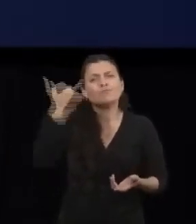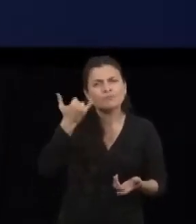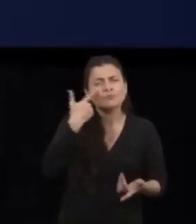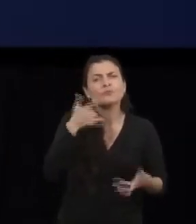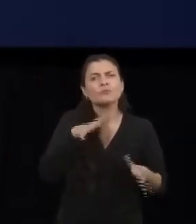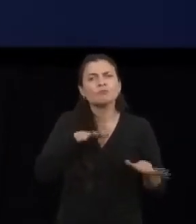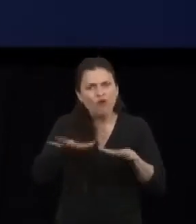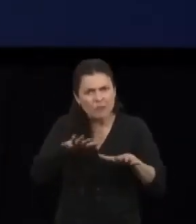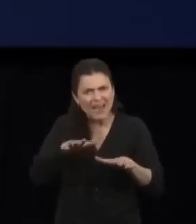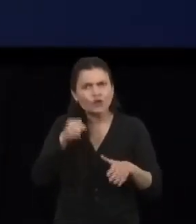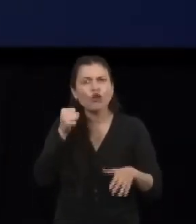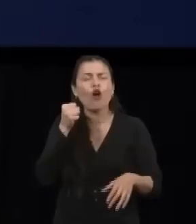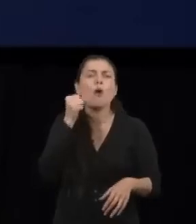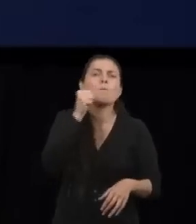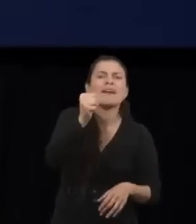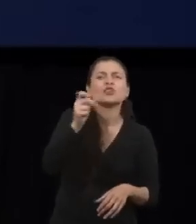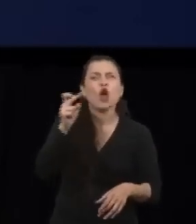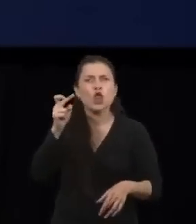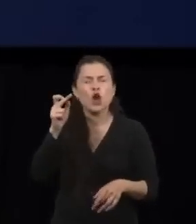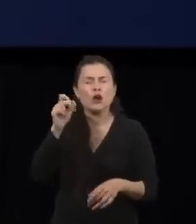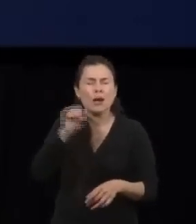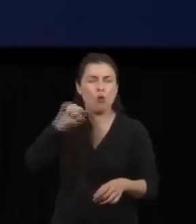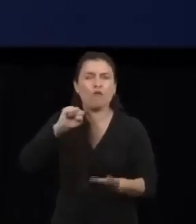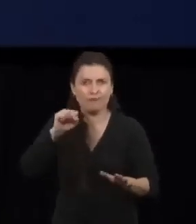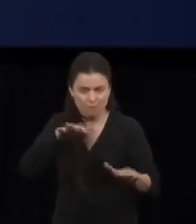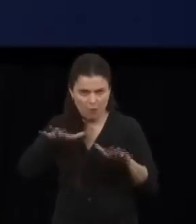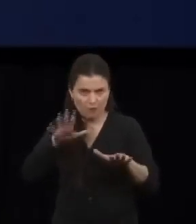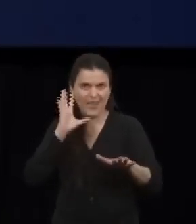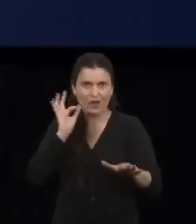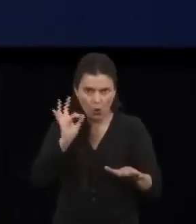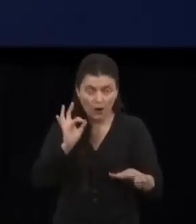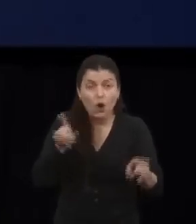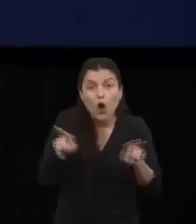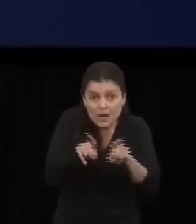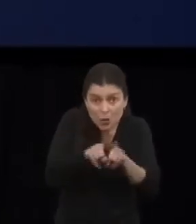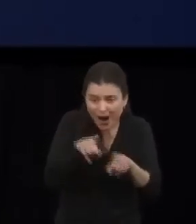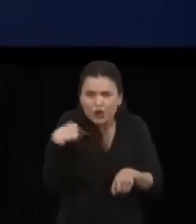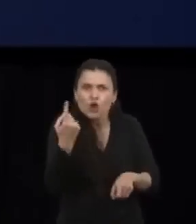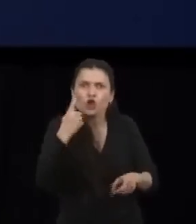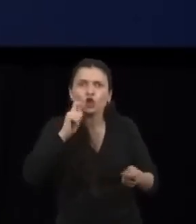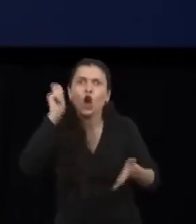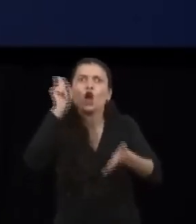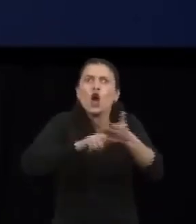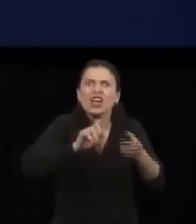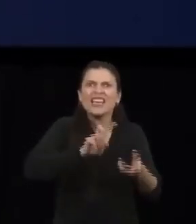and there was no transfer to prices. In fact, core inflation continued to fall.